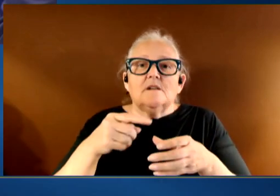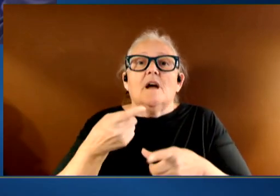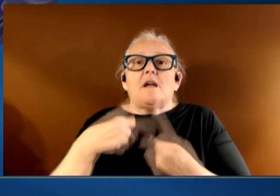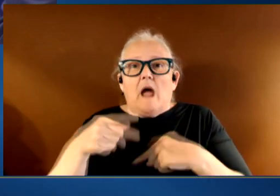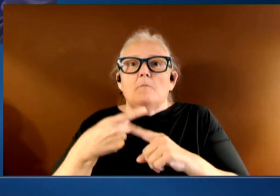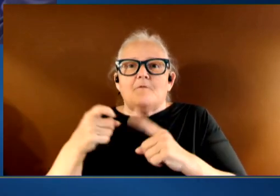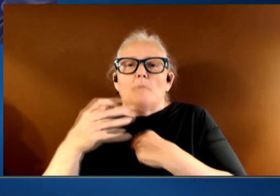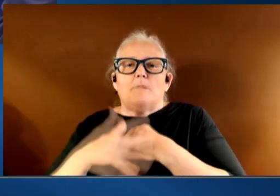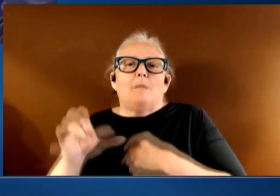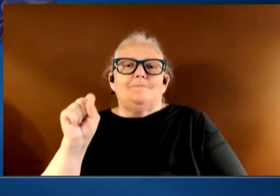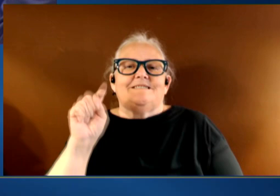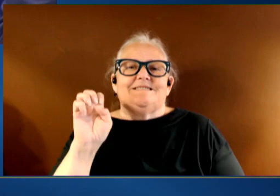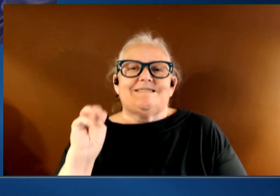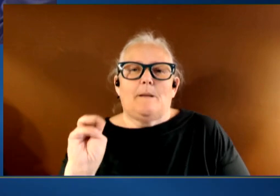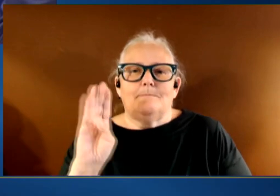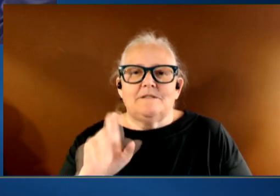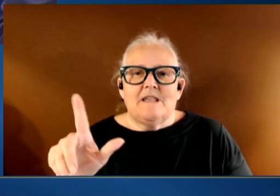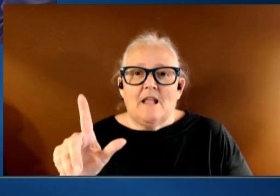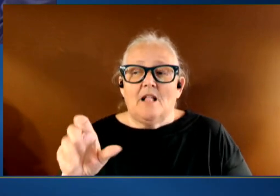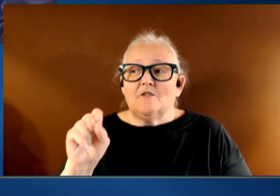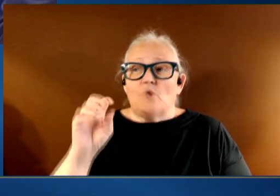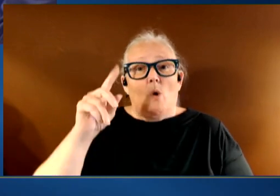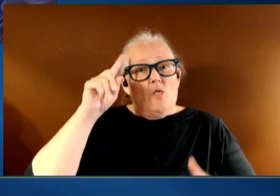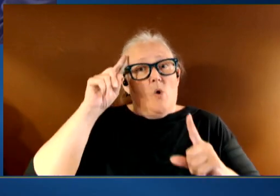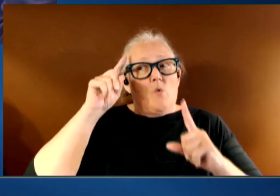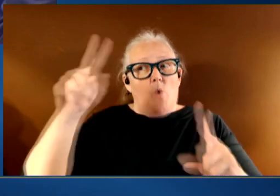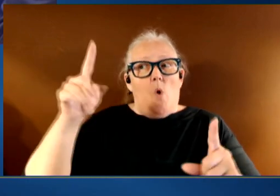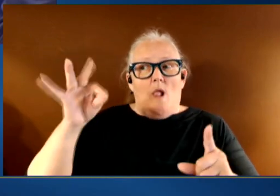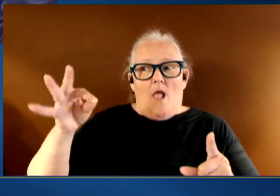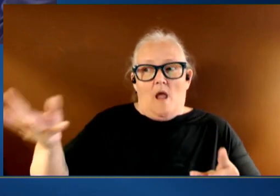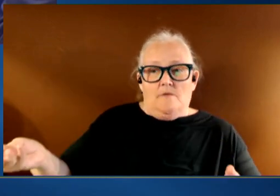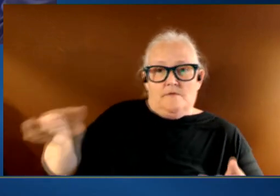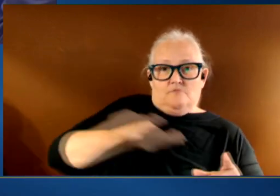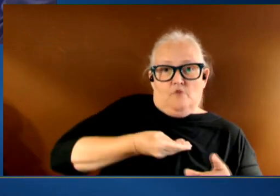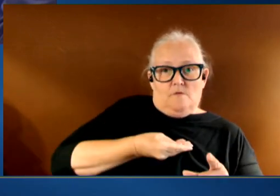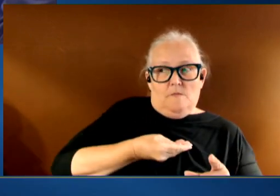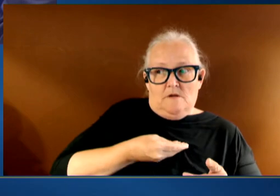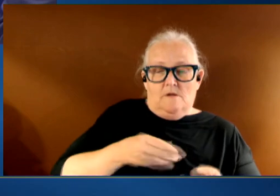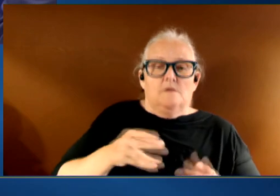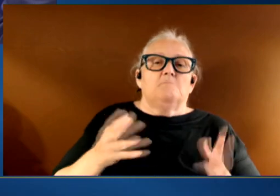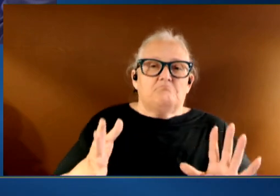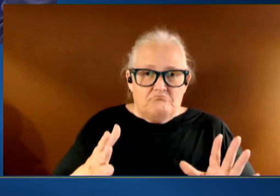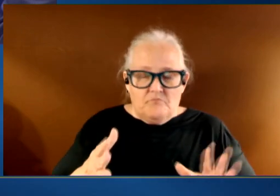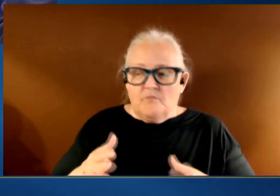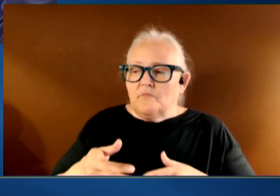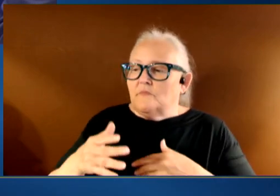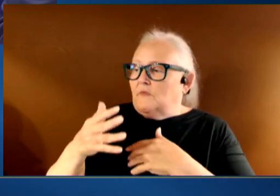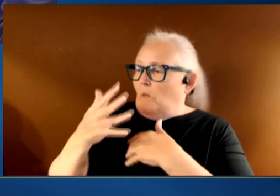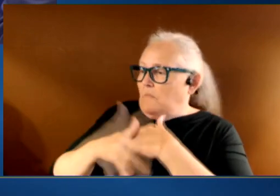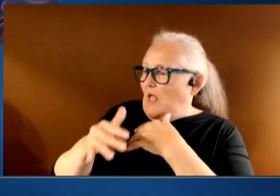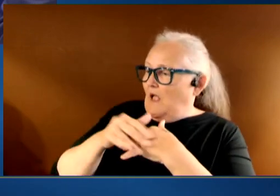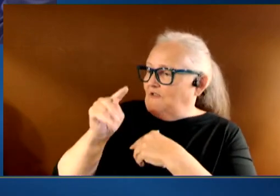of the type of transplant that we do at the NIH is to take the blood stem cells from a family member,